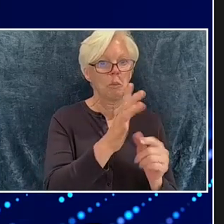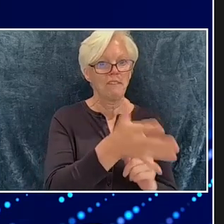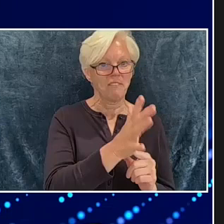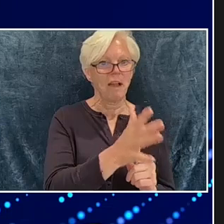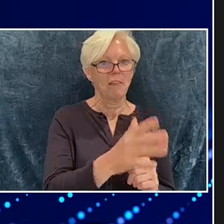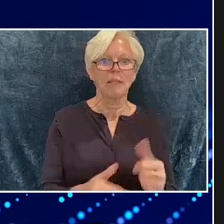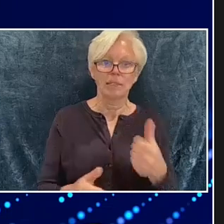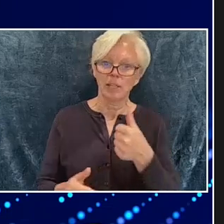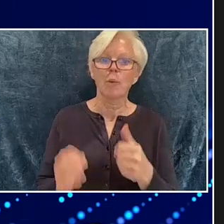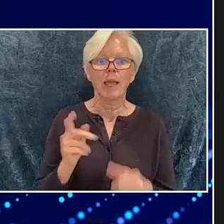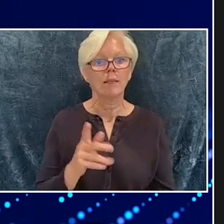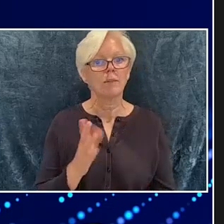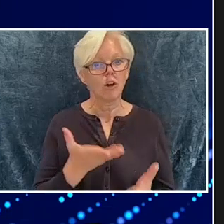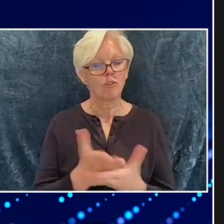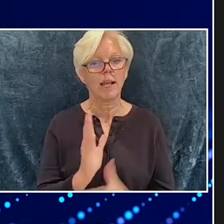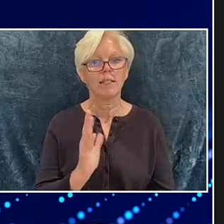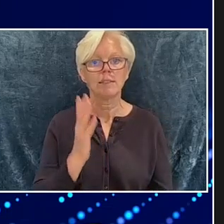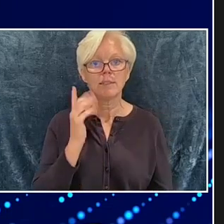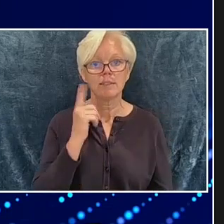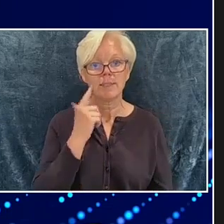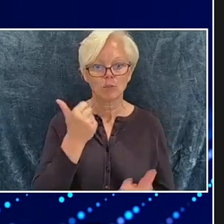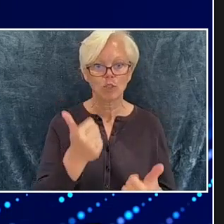Alright, sounds good. I will create that room right now.